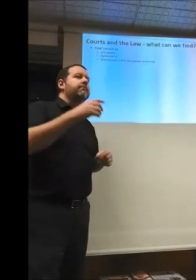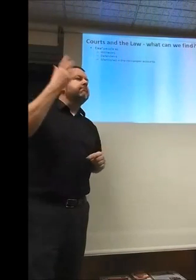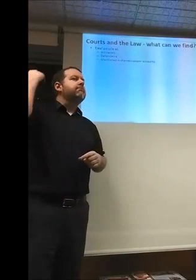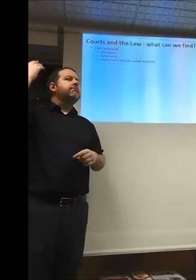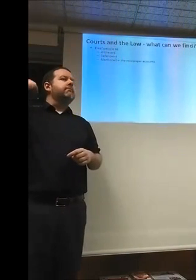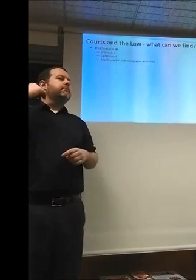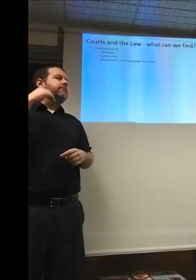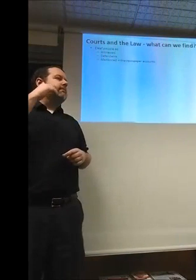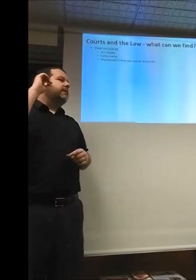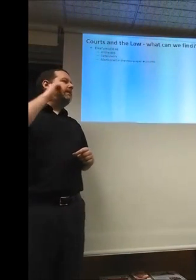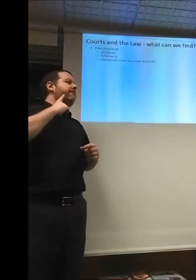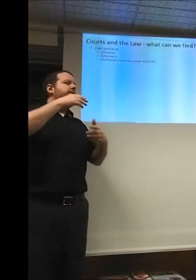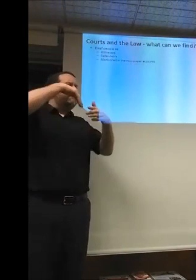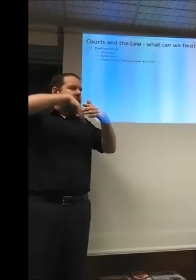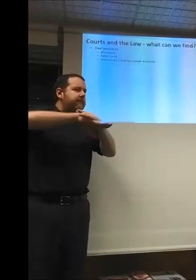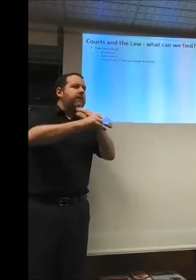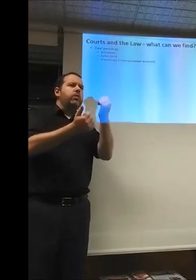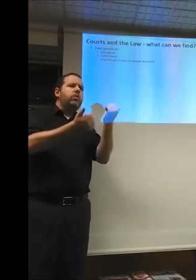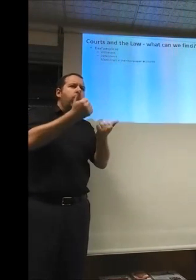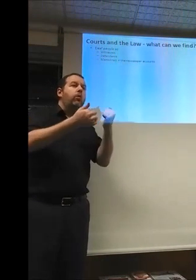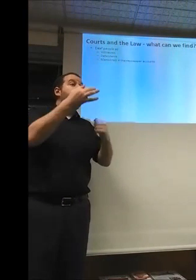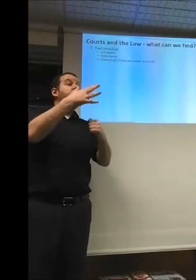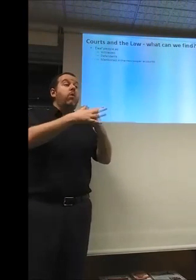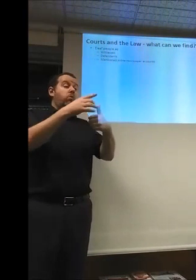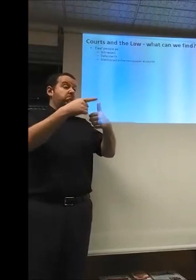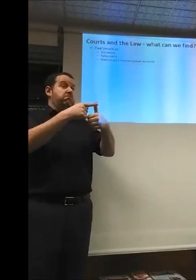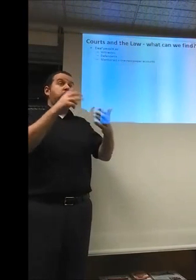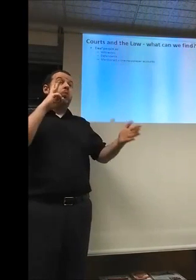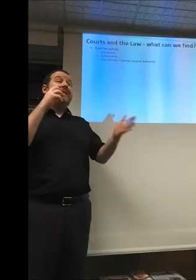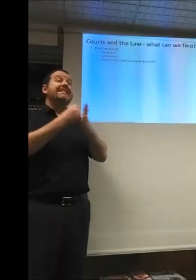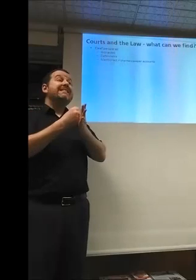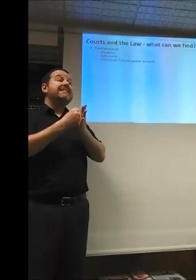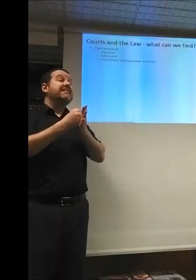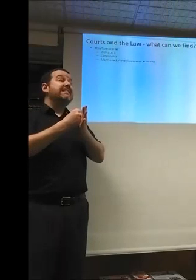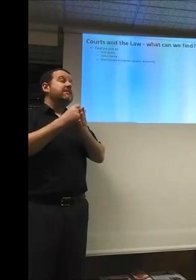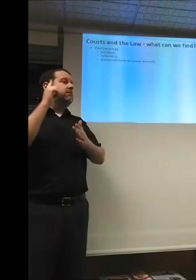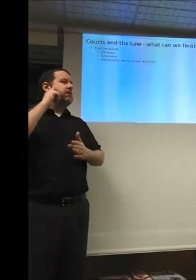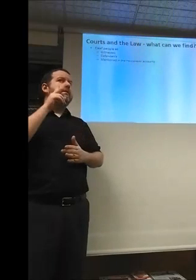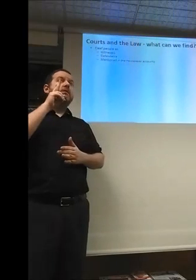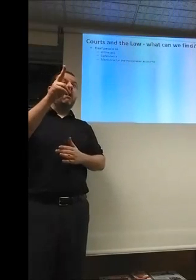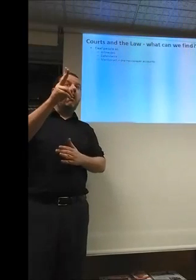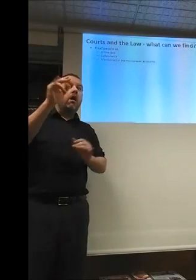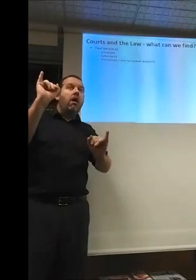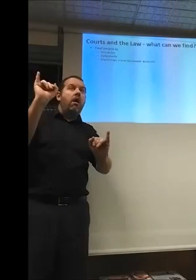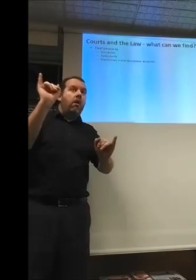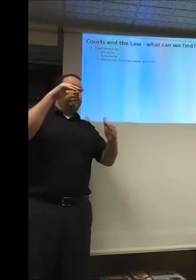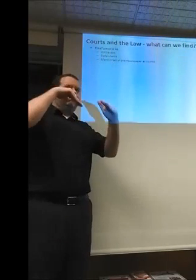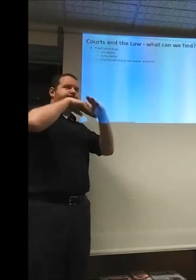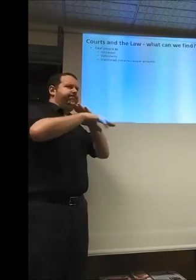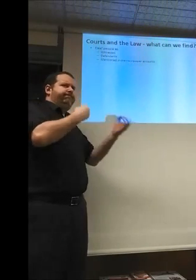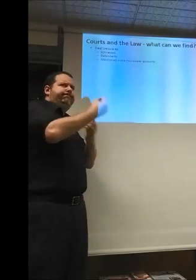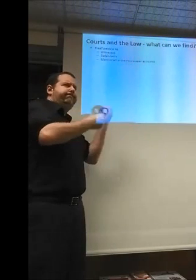And I’m interested in this because Deaf people have gone into courts because of being